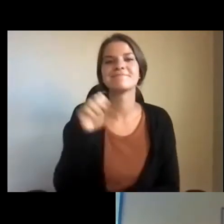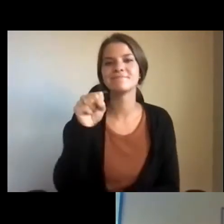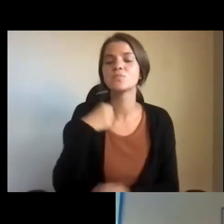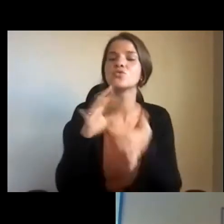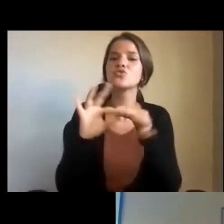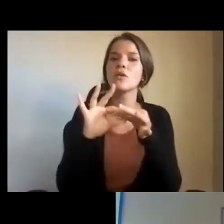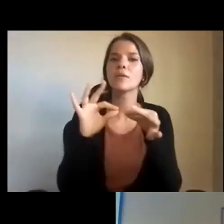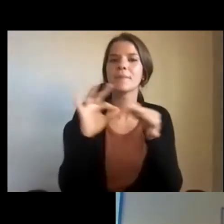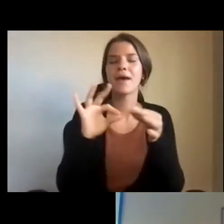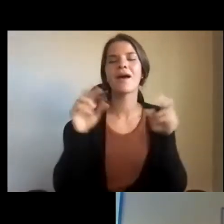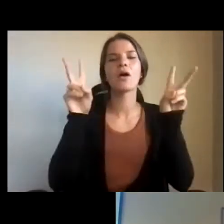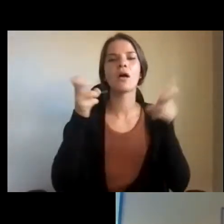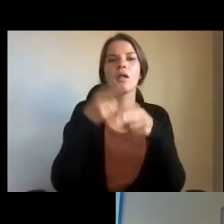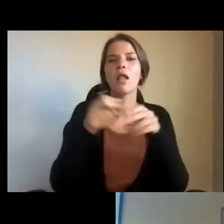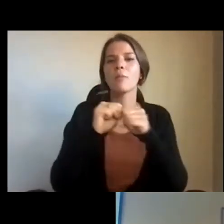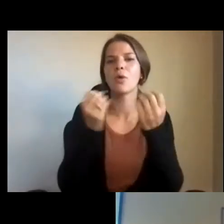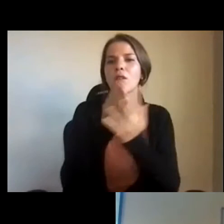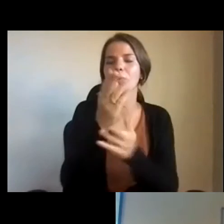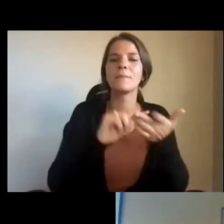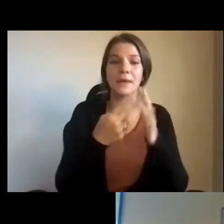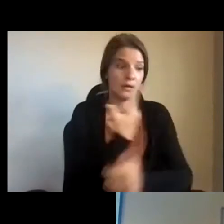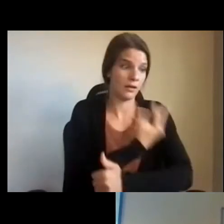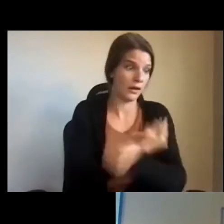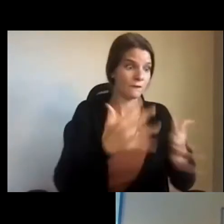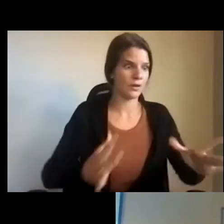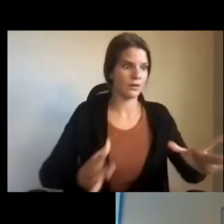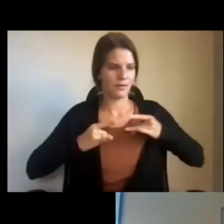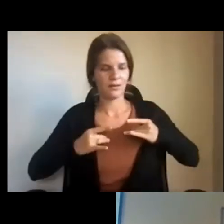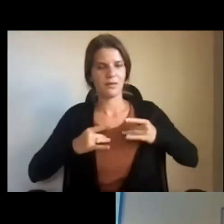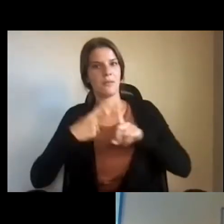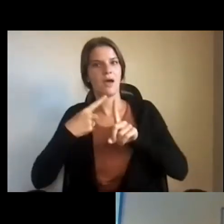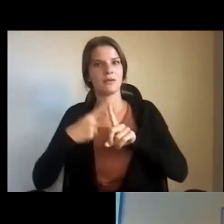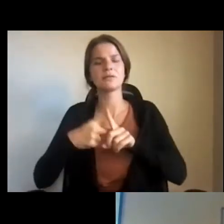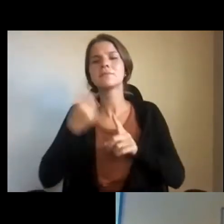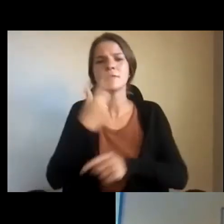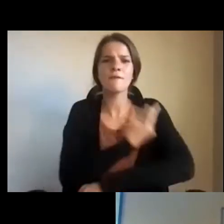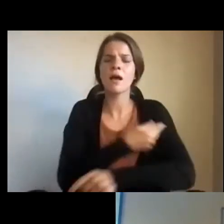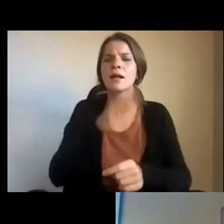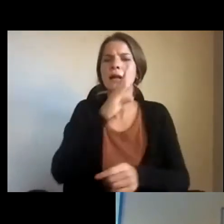still possible with vaccine no vaccine is perfect and nothing does anything perfectly. So that's